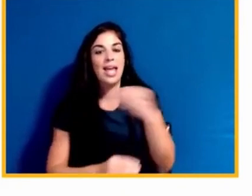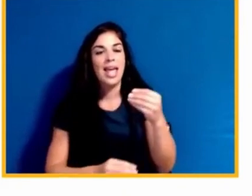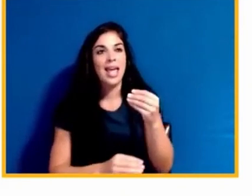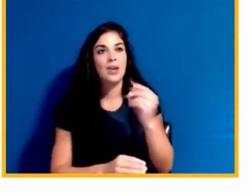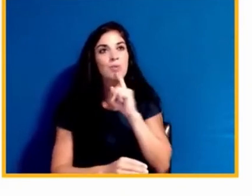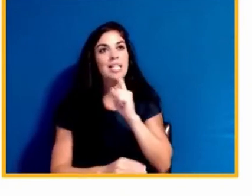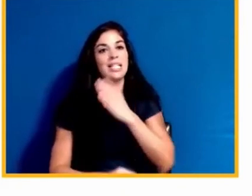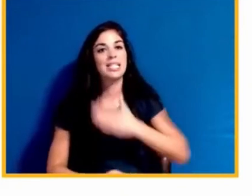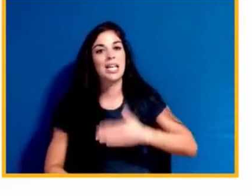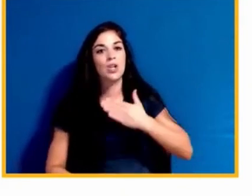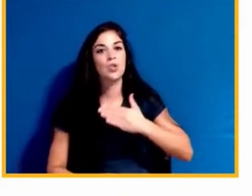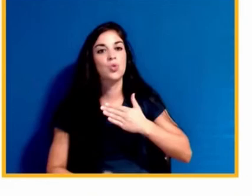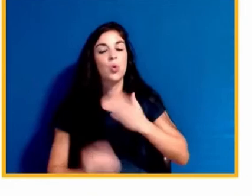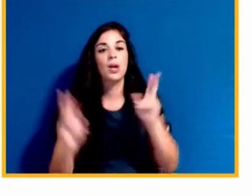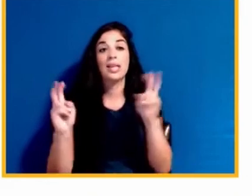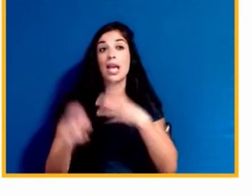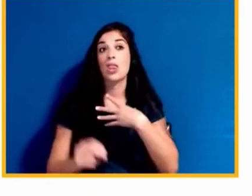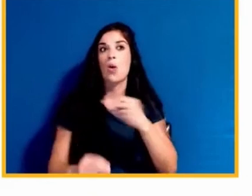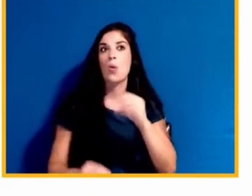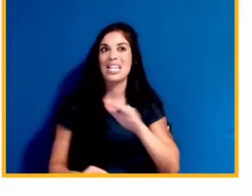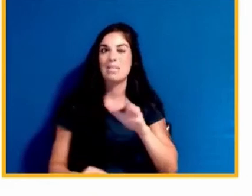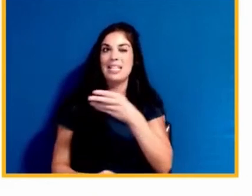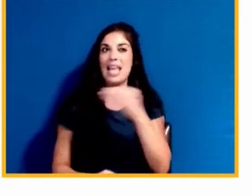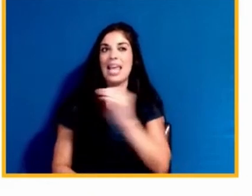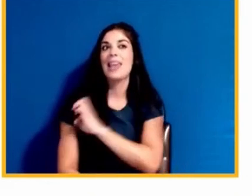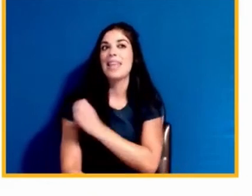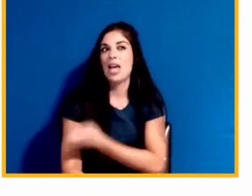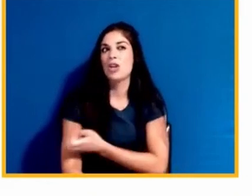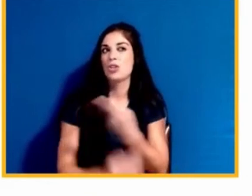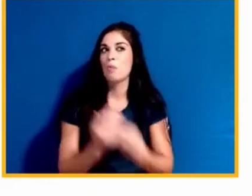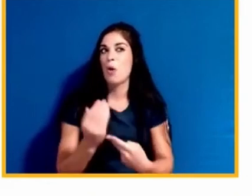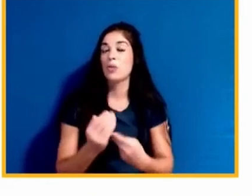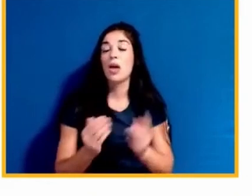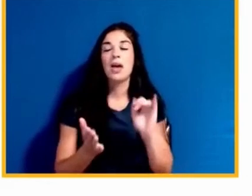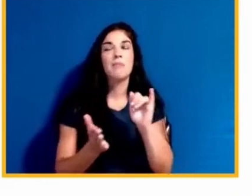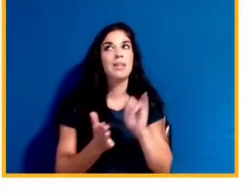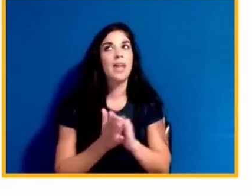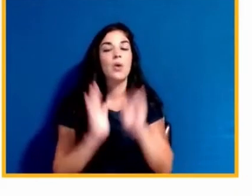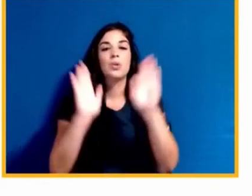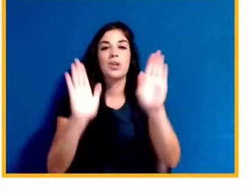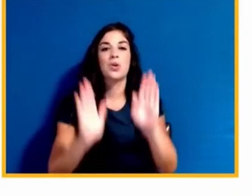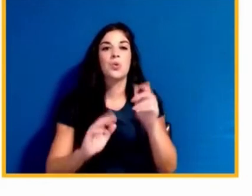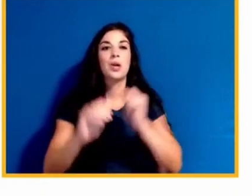enjoy the white space as well as the energy. Other than that it was a great performance. Thank you.